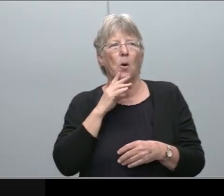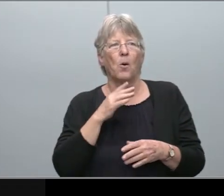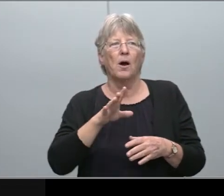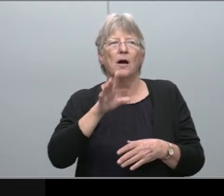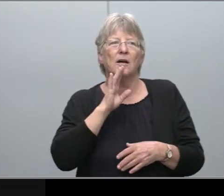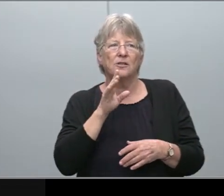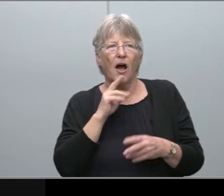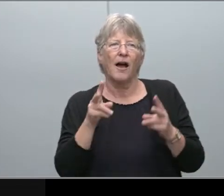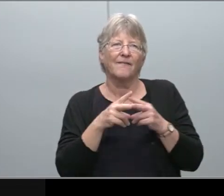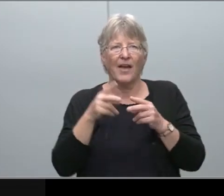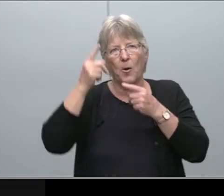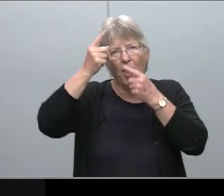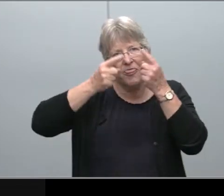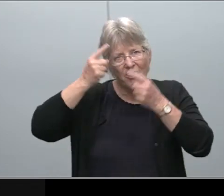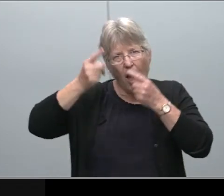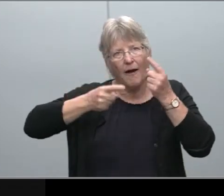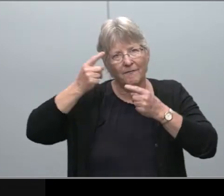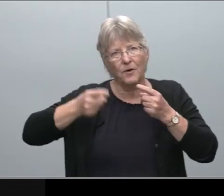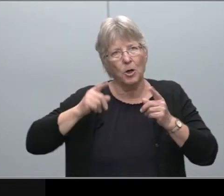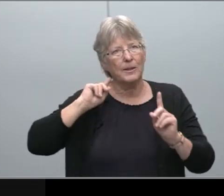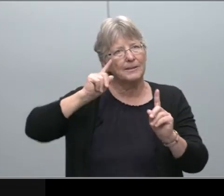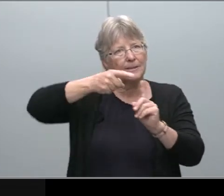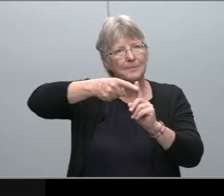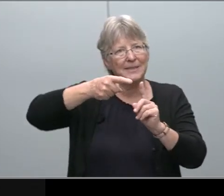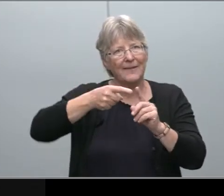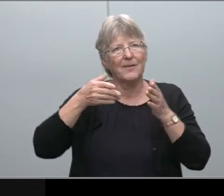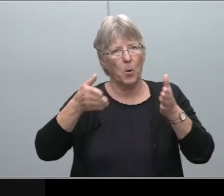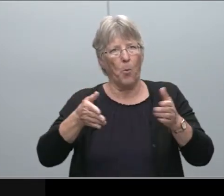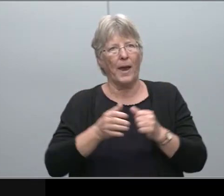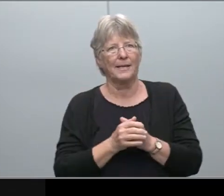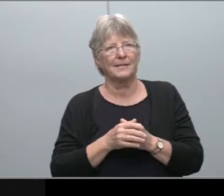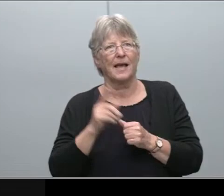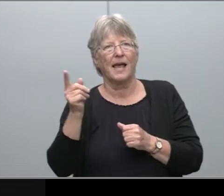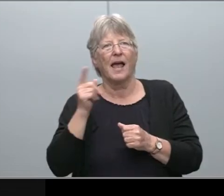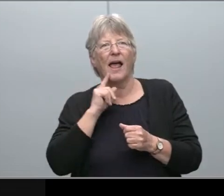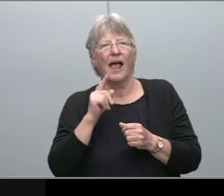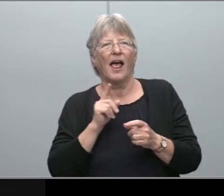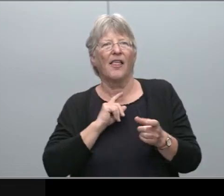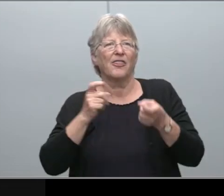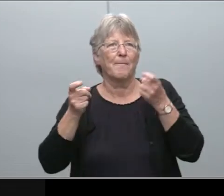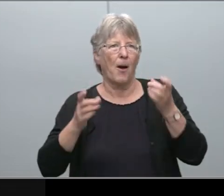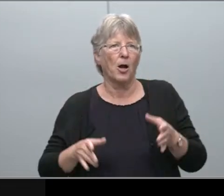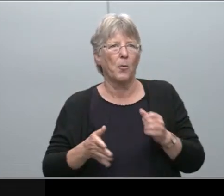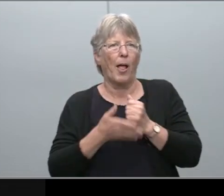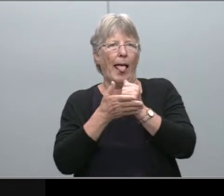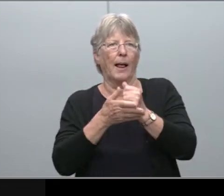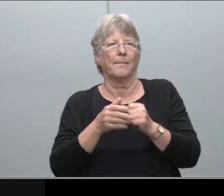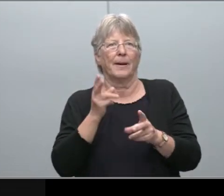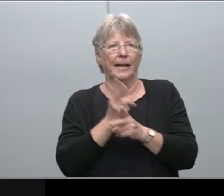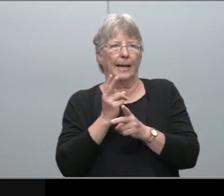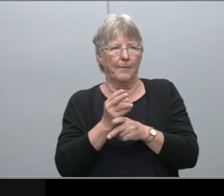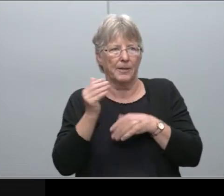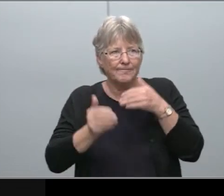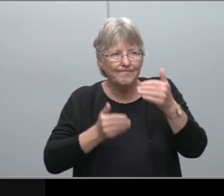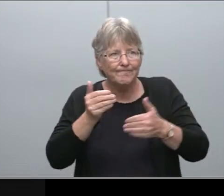the way we will gather your input and your feedback and your great thinking will be through a Thought Exchange, which we will guide you through.